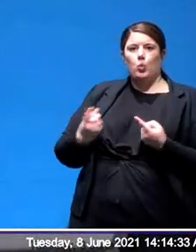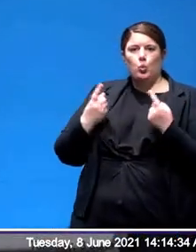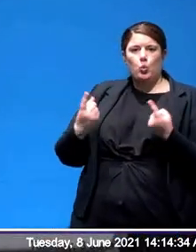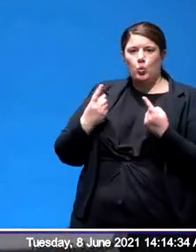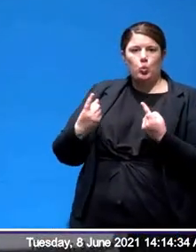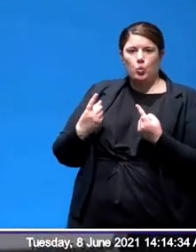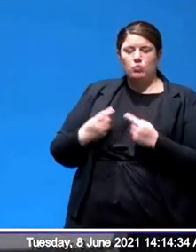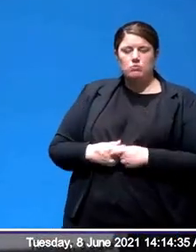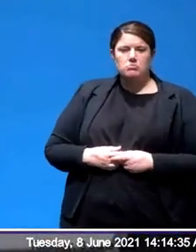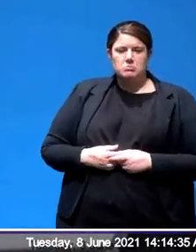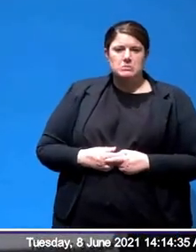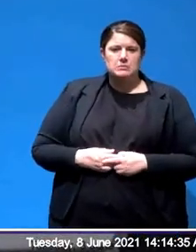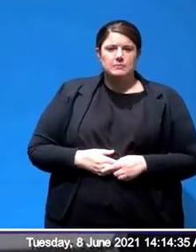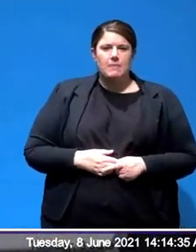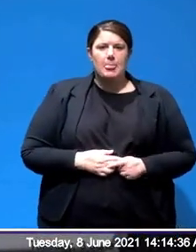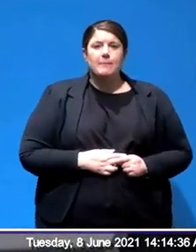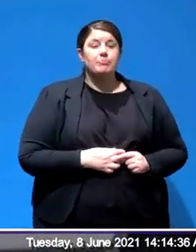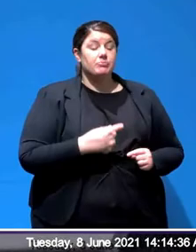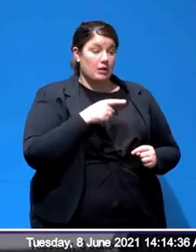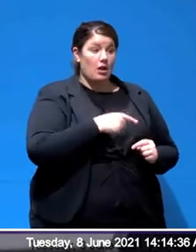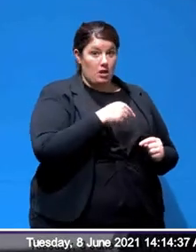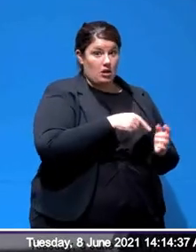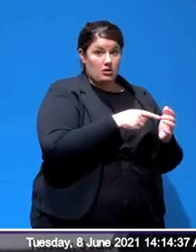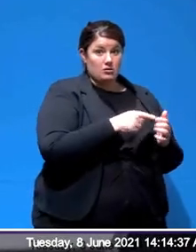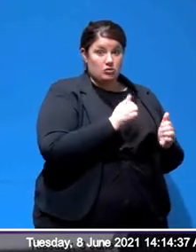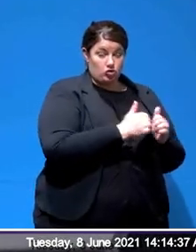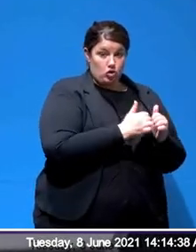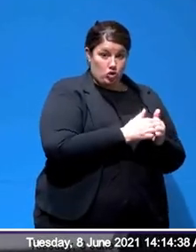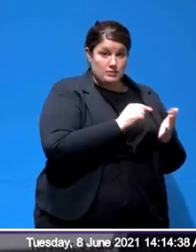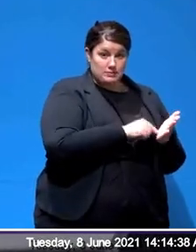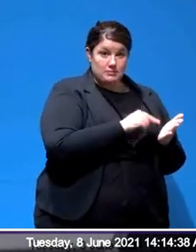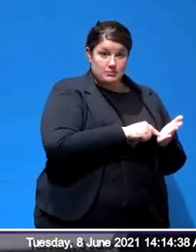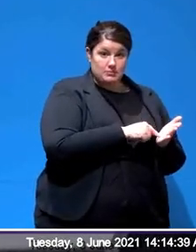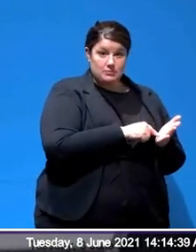I do know of this document. We will stay with the first question first.